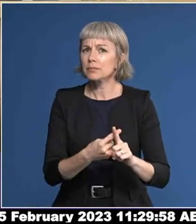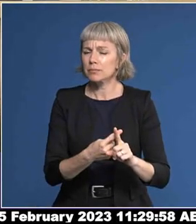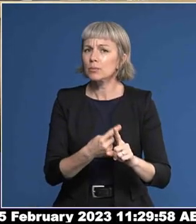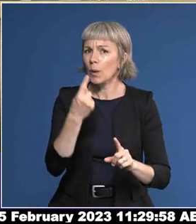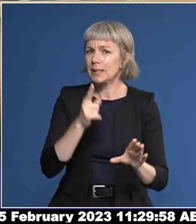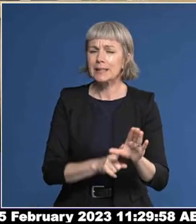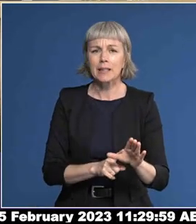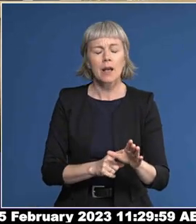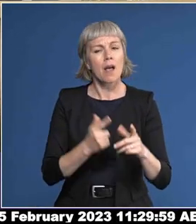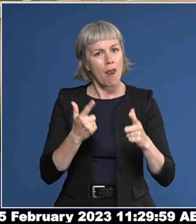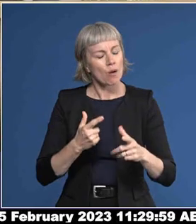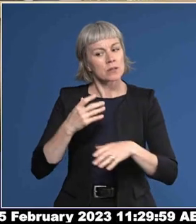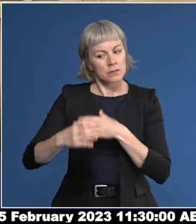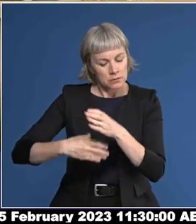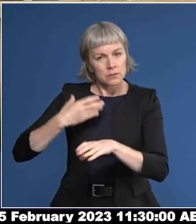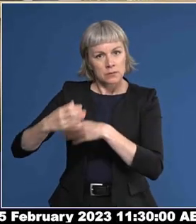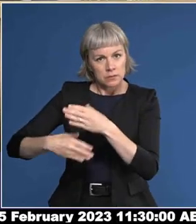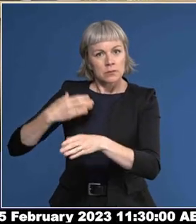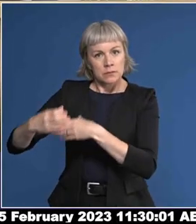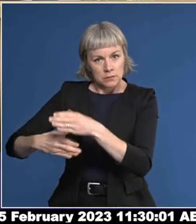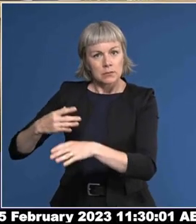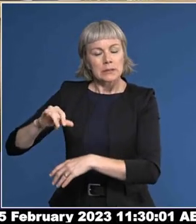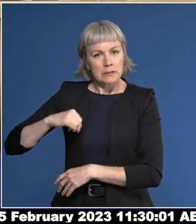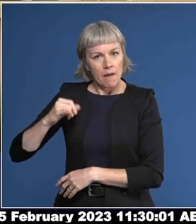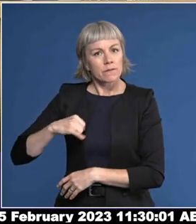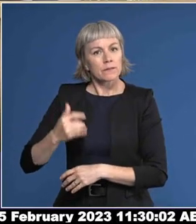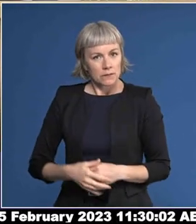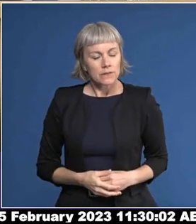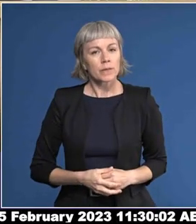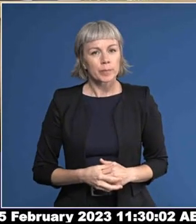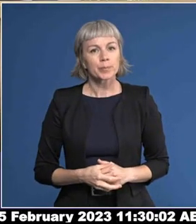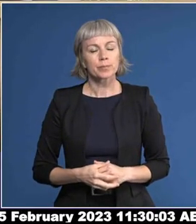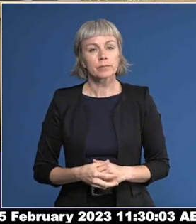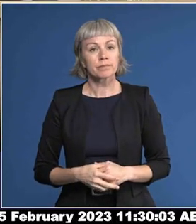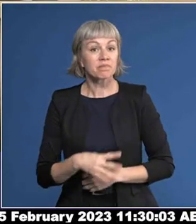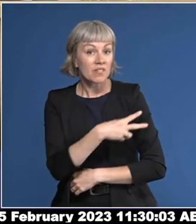I think the administrative burden - I think the role of the team leader in the organisation was confusing.